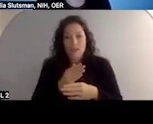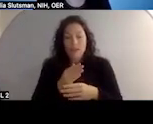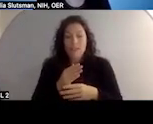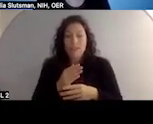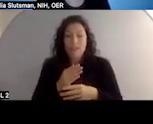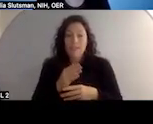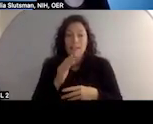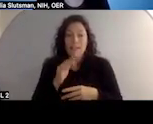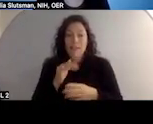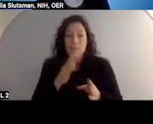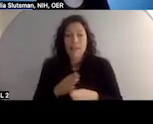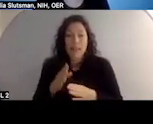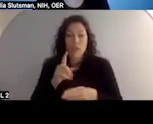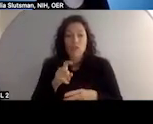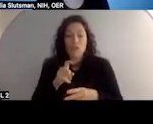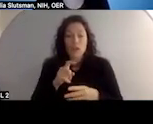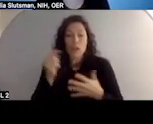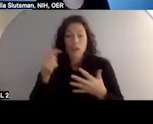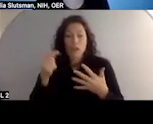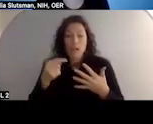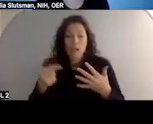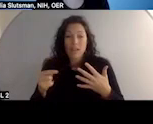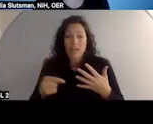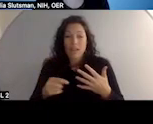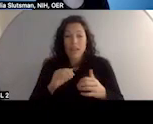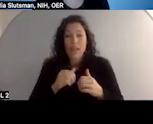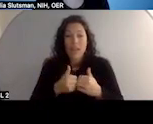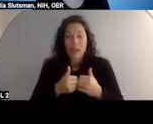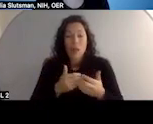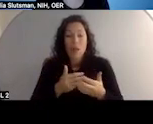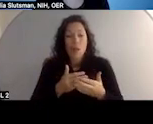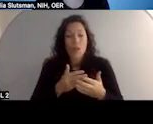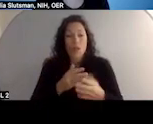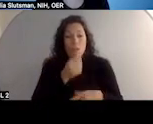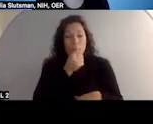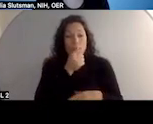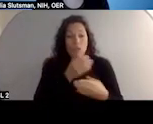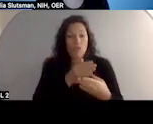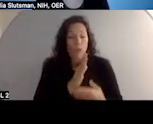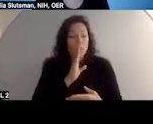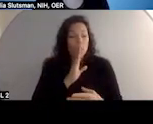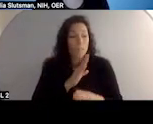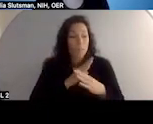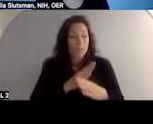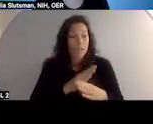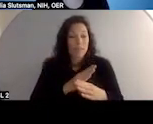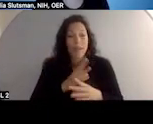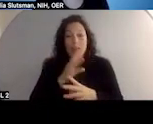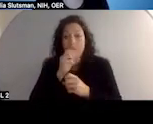should outline how privacy rights of participants will be protected and how confidentiality will be maintained.